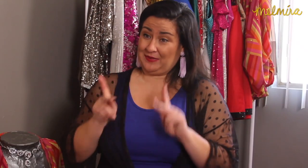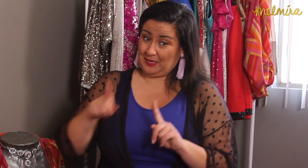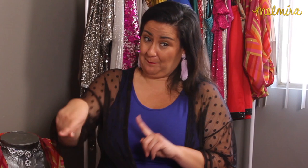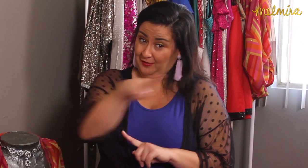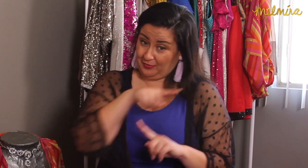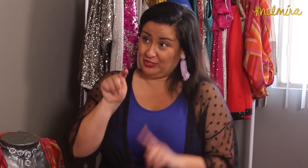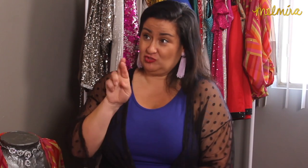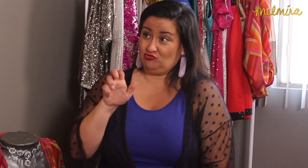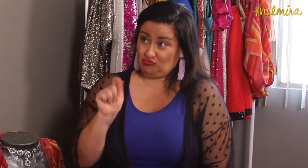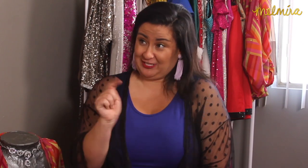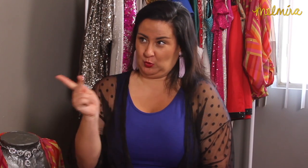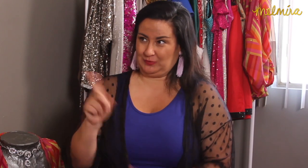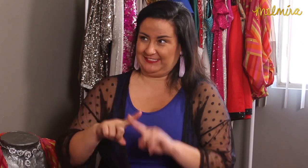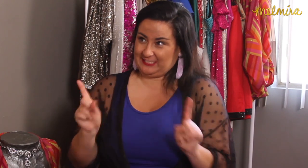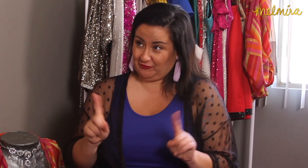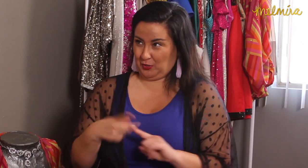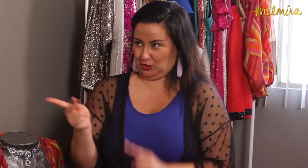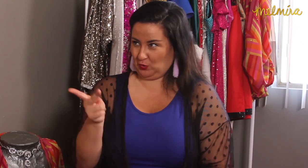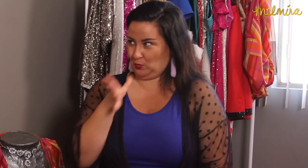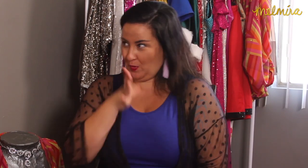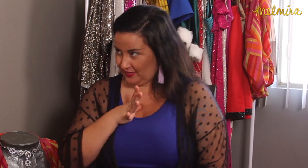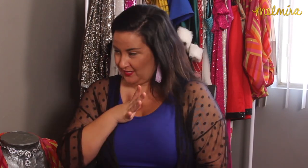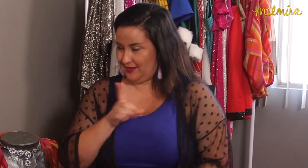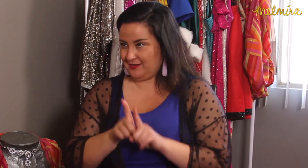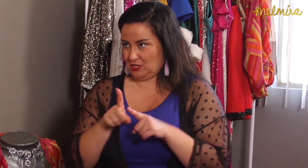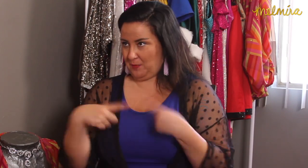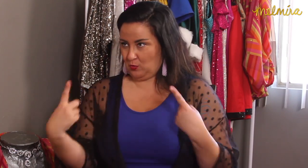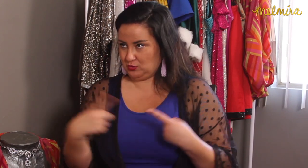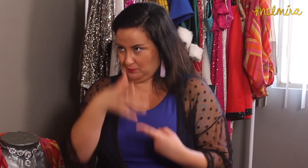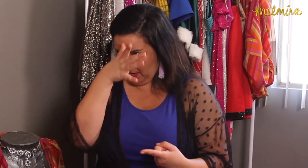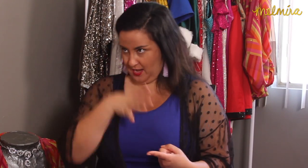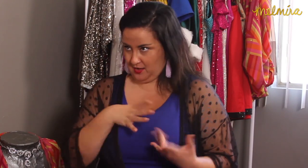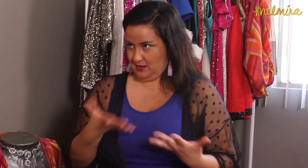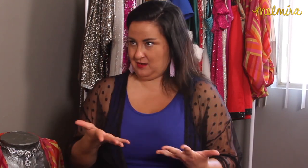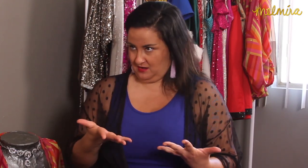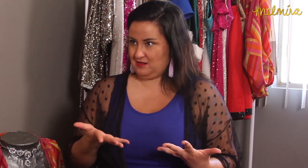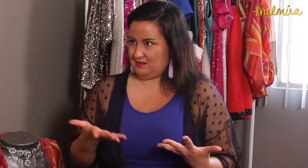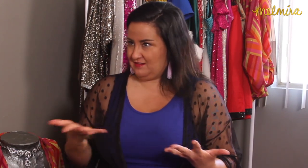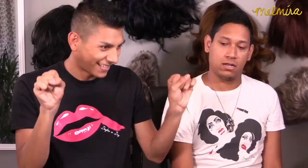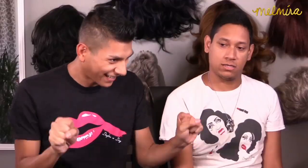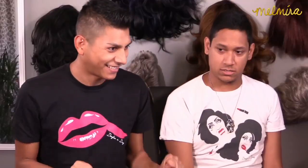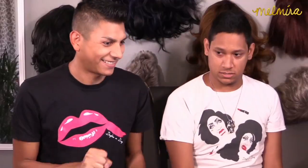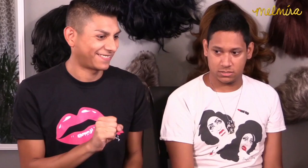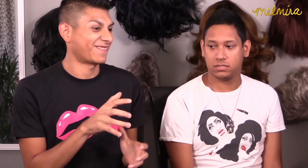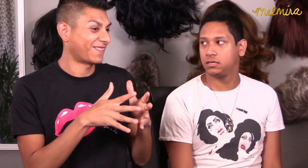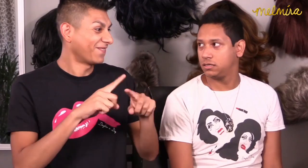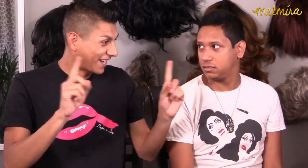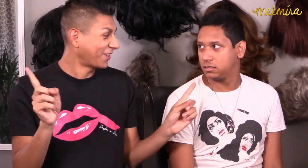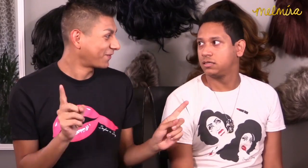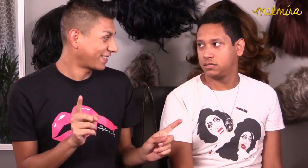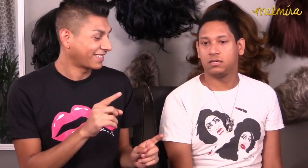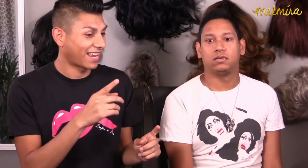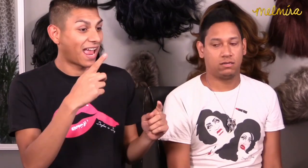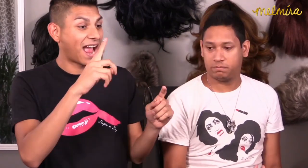Now, I have to ask, do people treat you differently as women as opposed to men? Yes! Different!